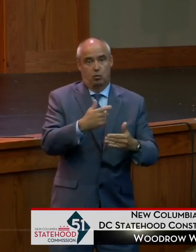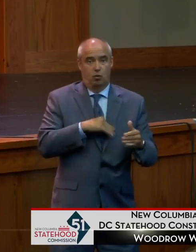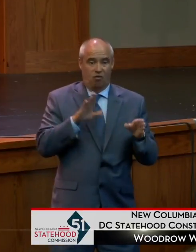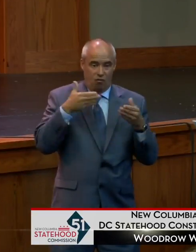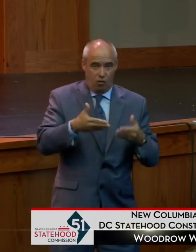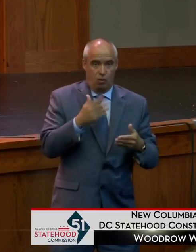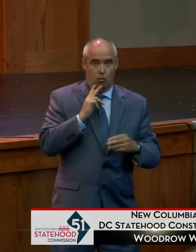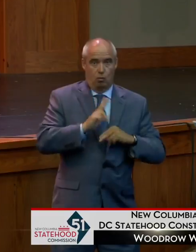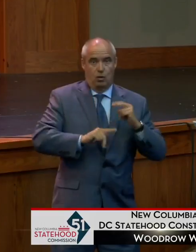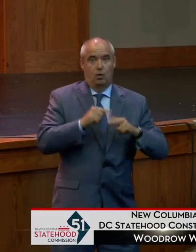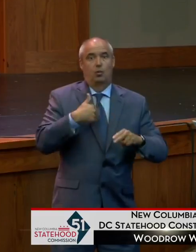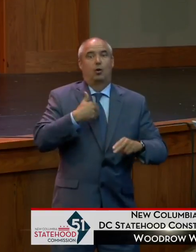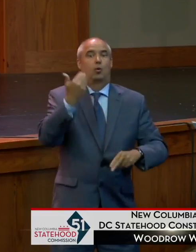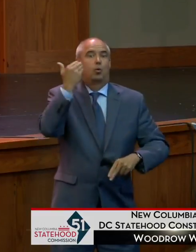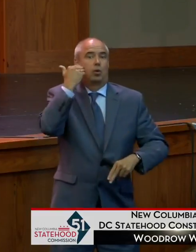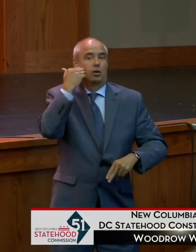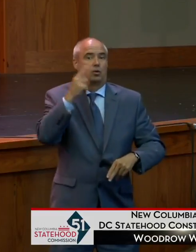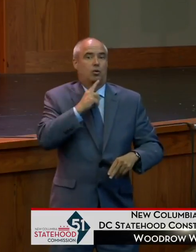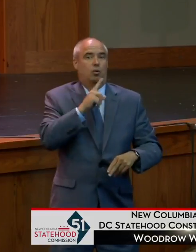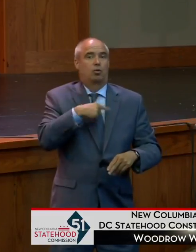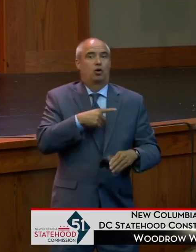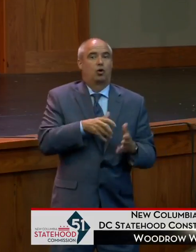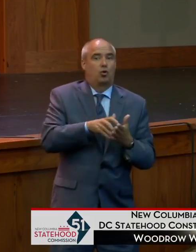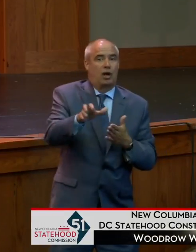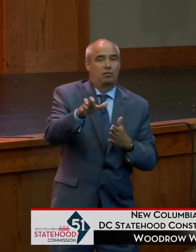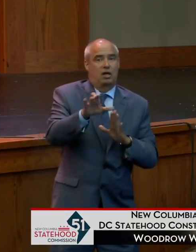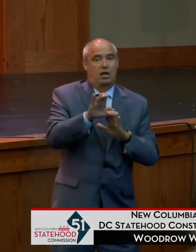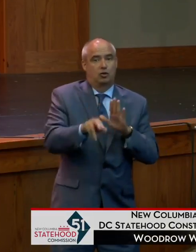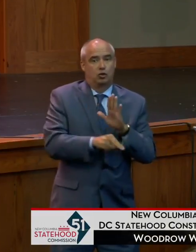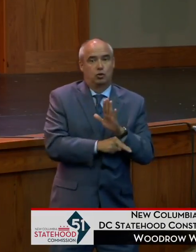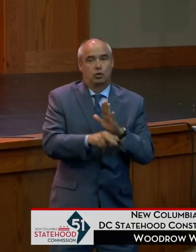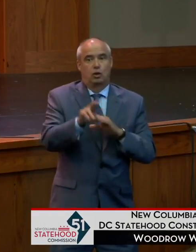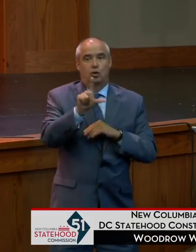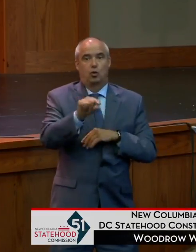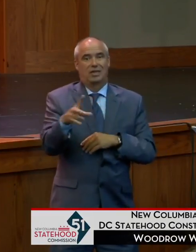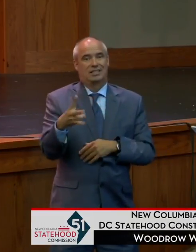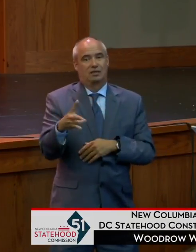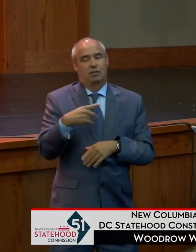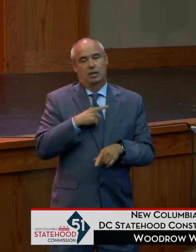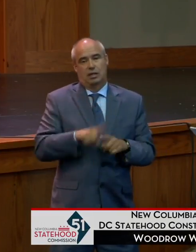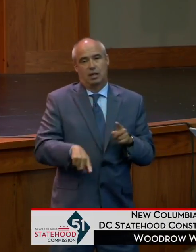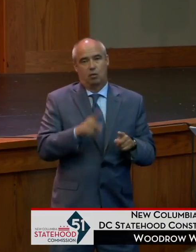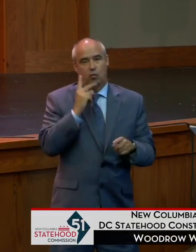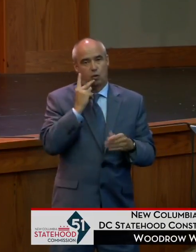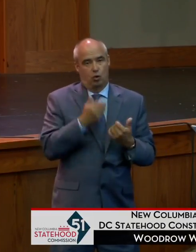BUILDING AWARENESS AND ELECTING DELEGATES TO CRAFT A CONSTITUTION IN 2017, WE CAN'T LOSE SIGHT OF THAT GOAL.